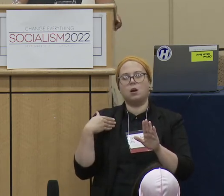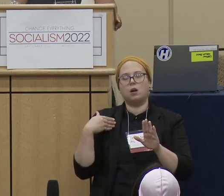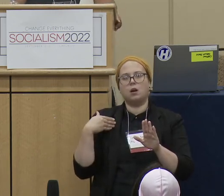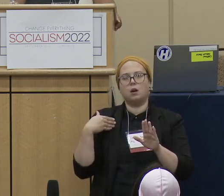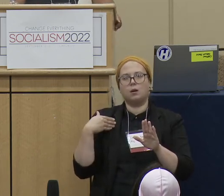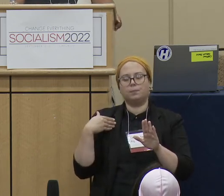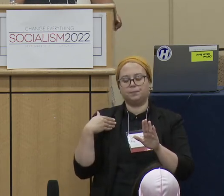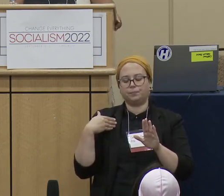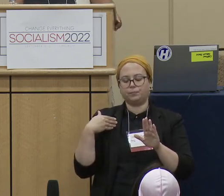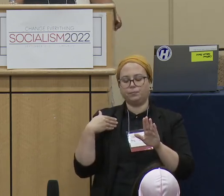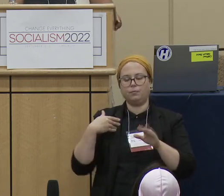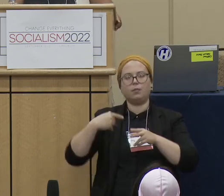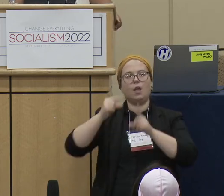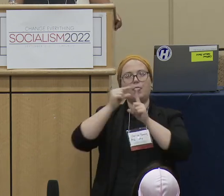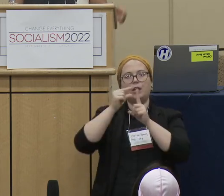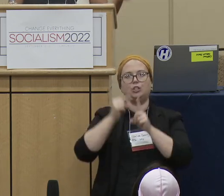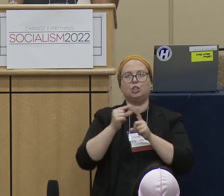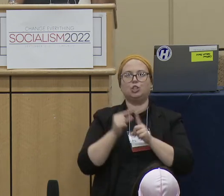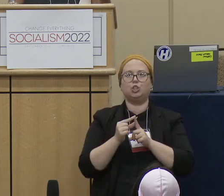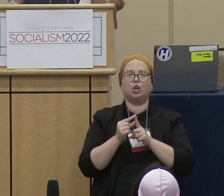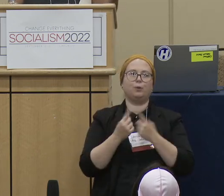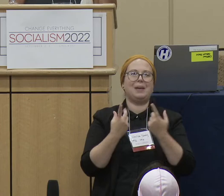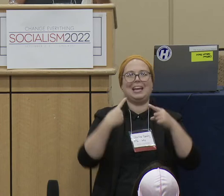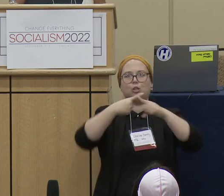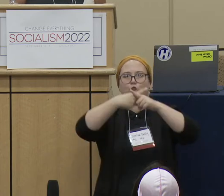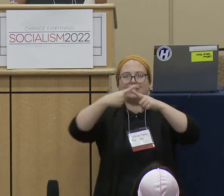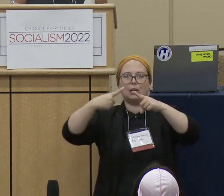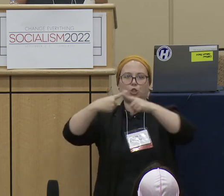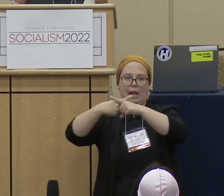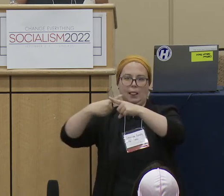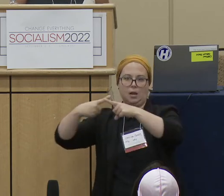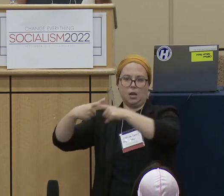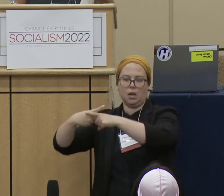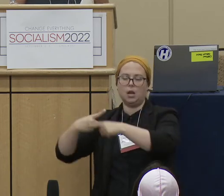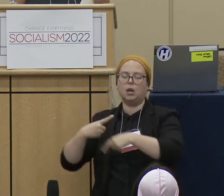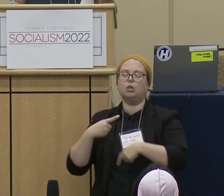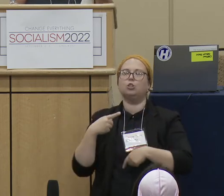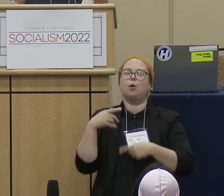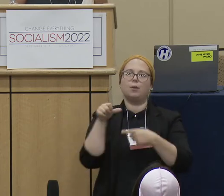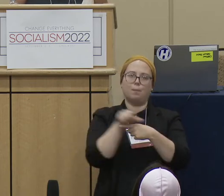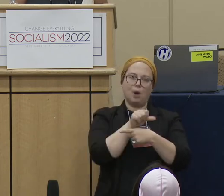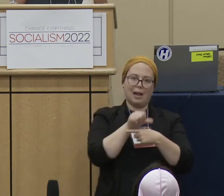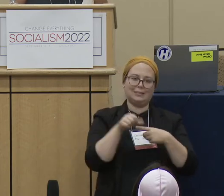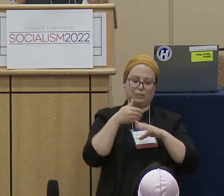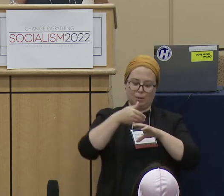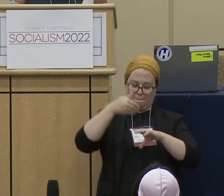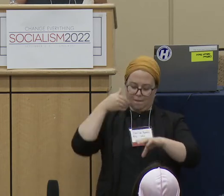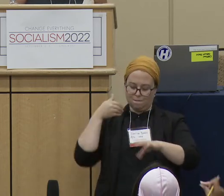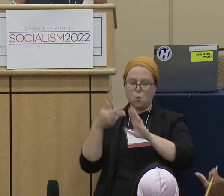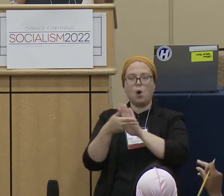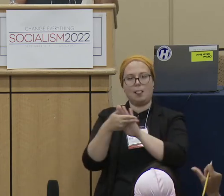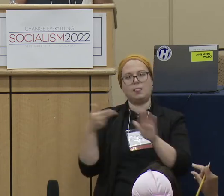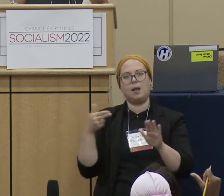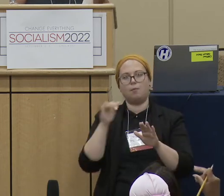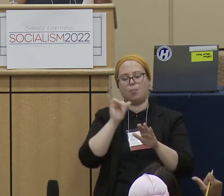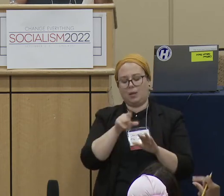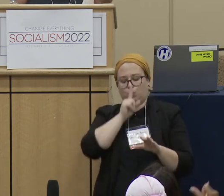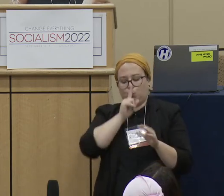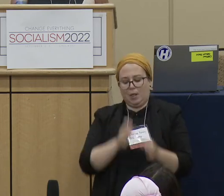oh, I'll slow down. Even before the term intersectionality. In